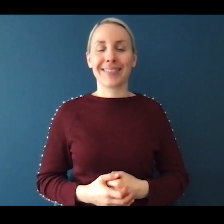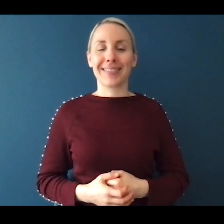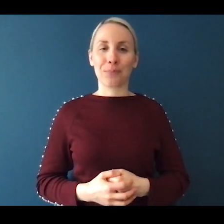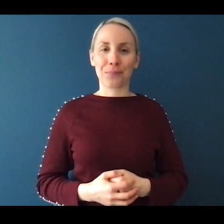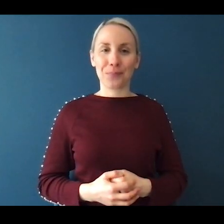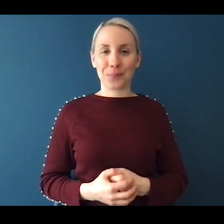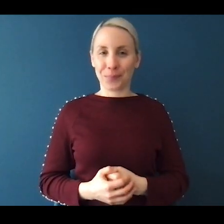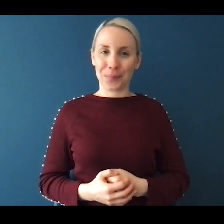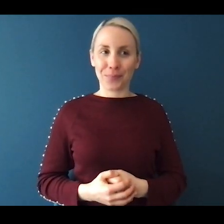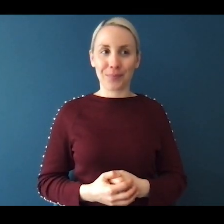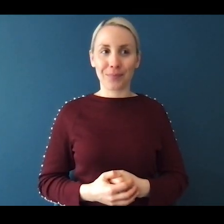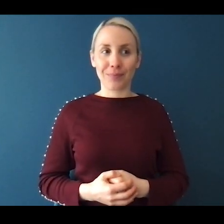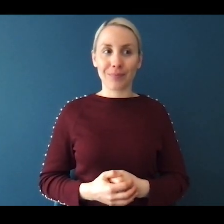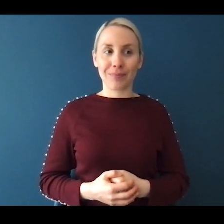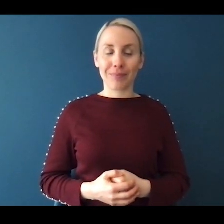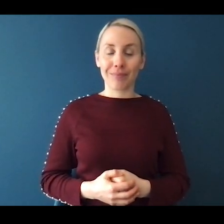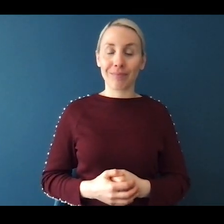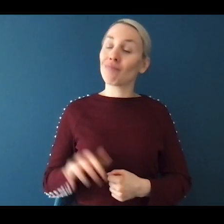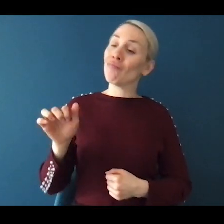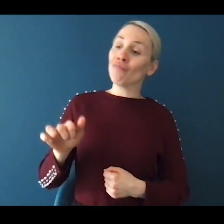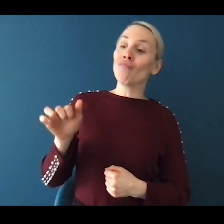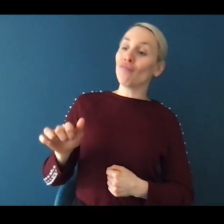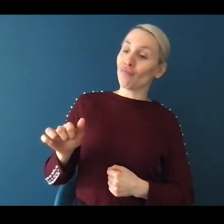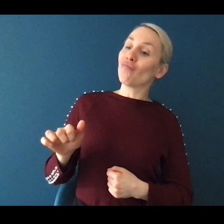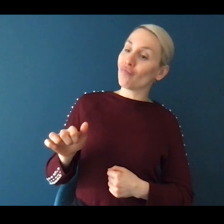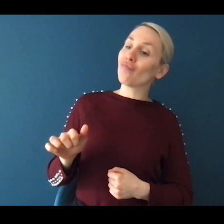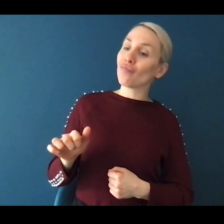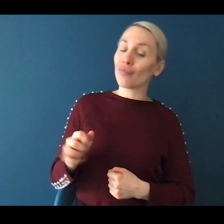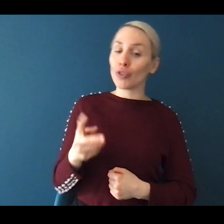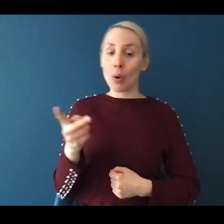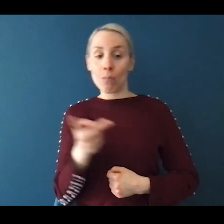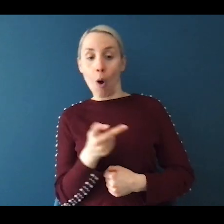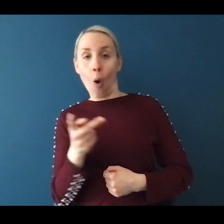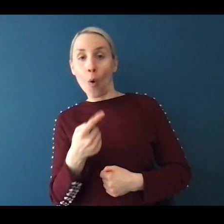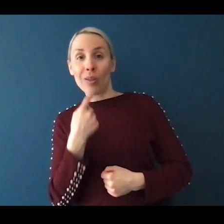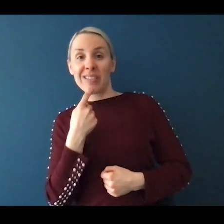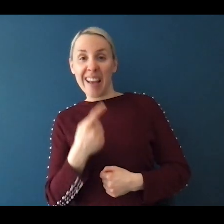I think that's a really it comes back to what you've both said about being honest and kind